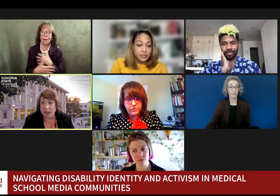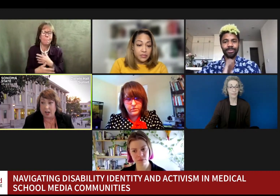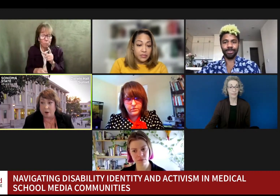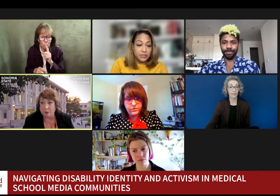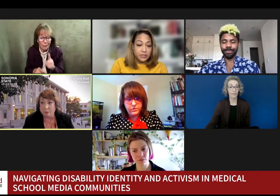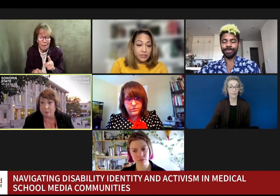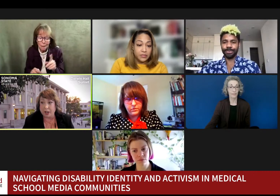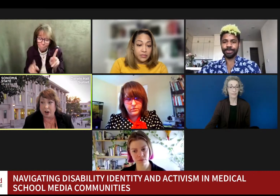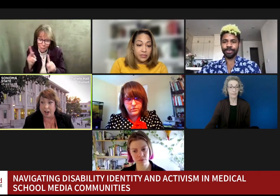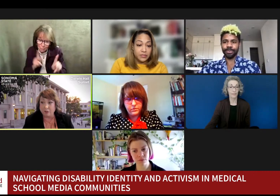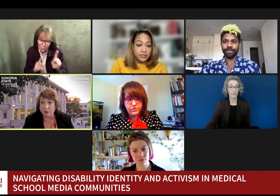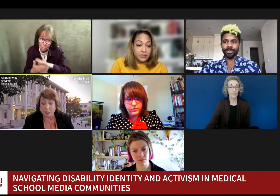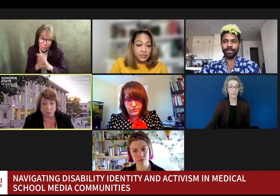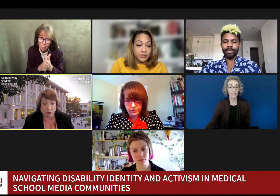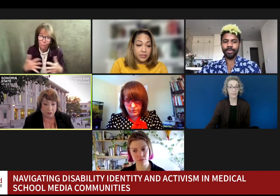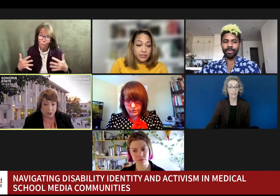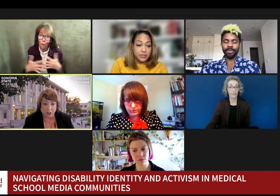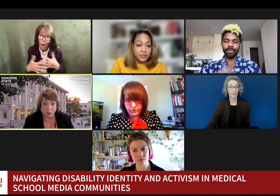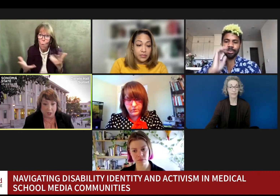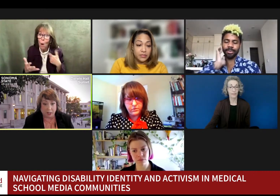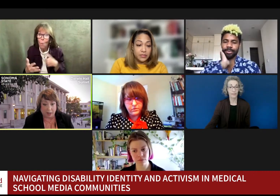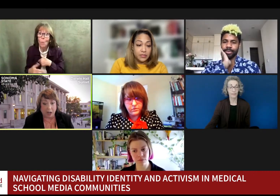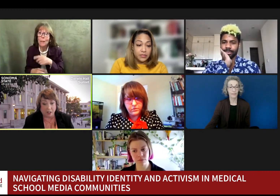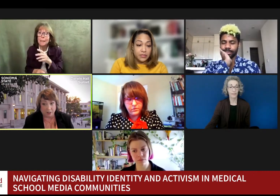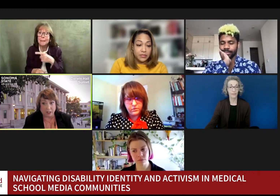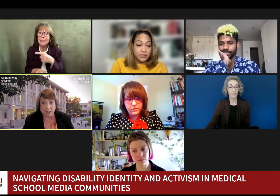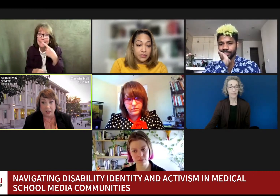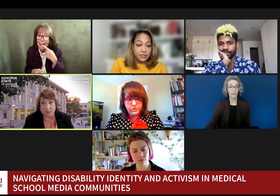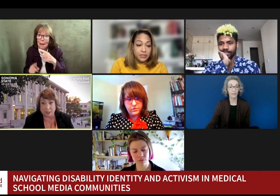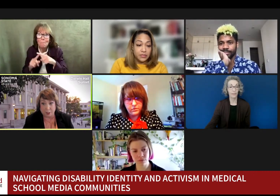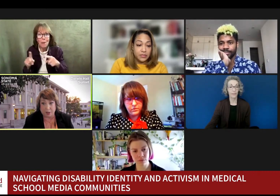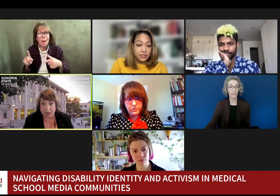I have used that privilege to be an activist and to speak out.